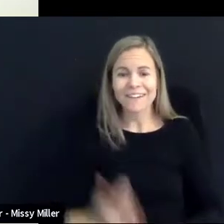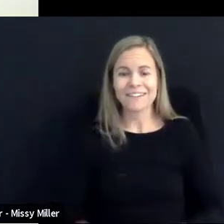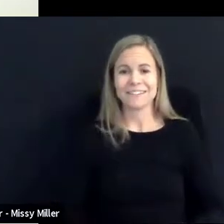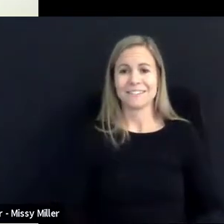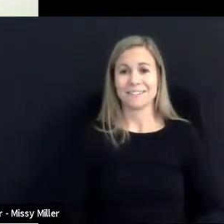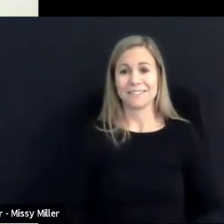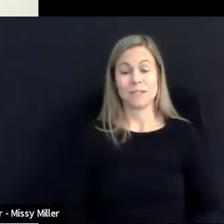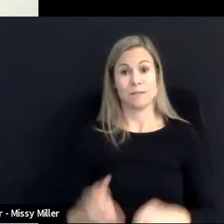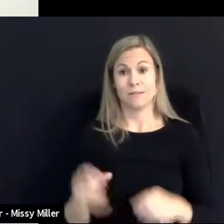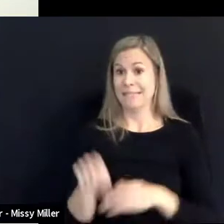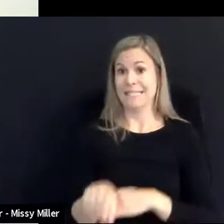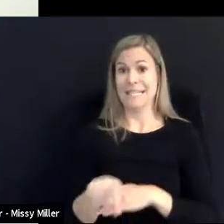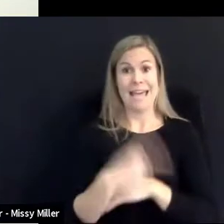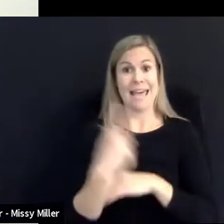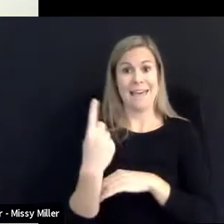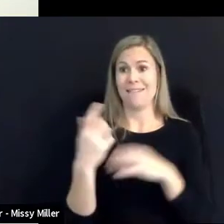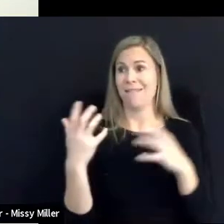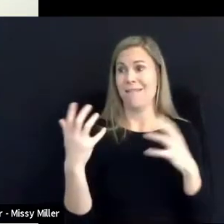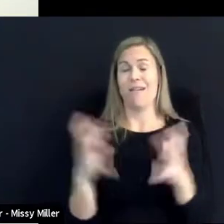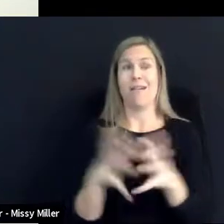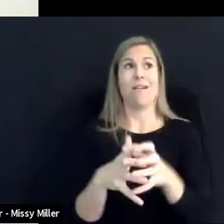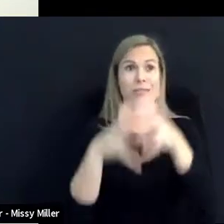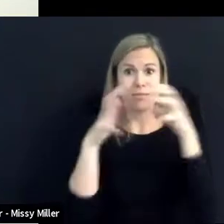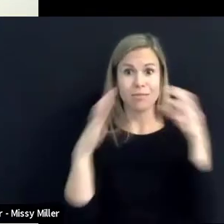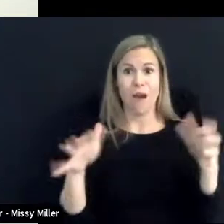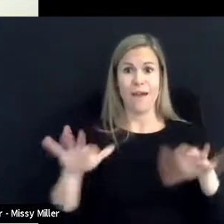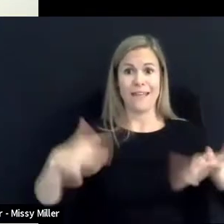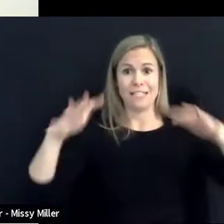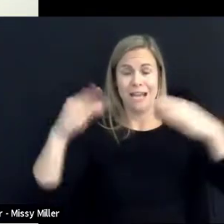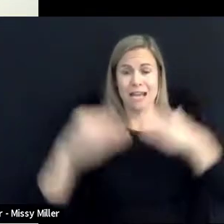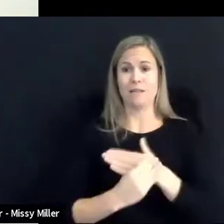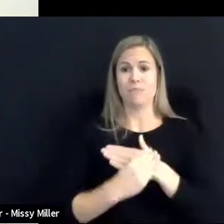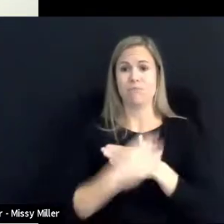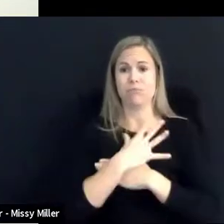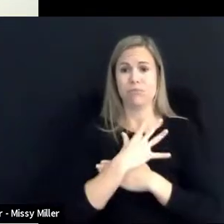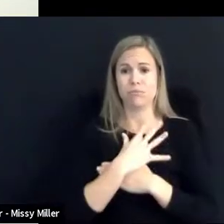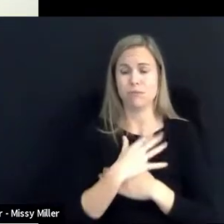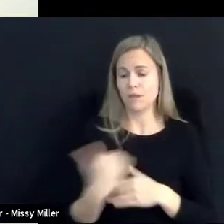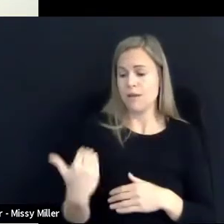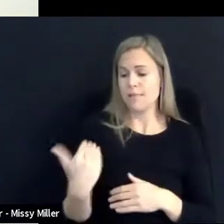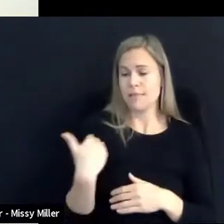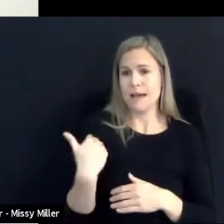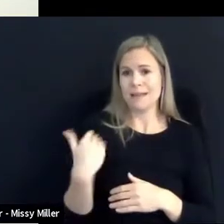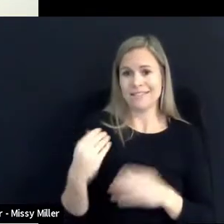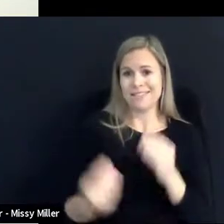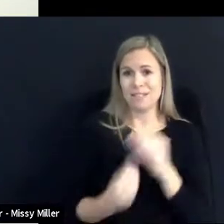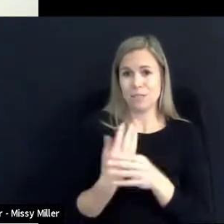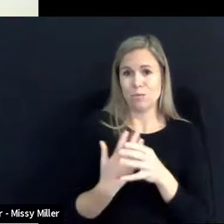we have lots to be anxious about, right? Last spring semester, before COVID hit,